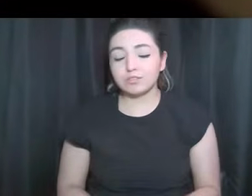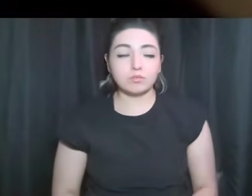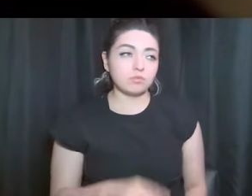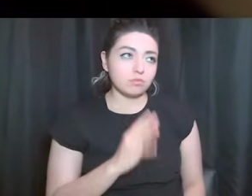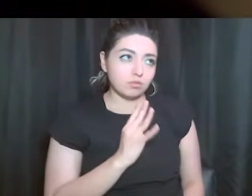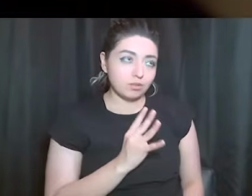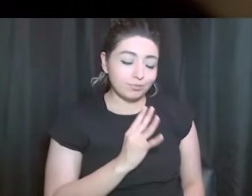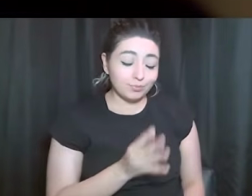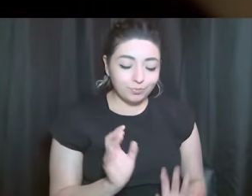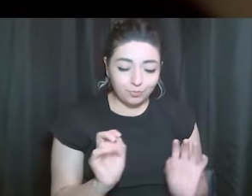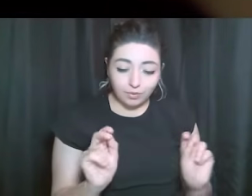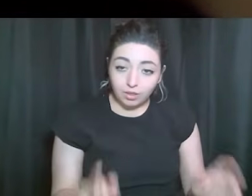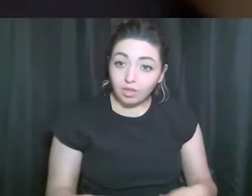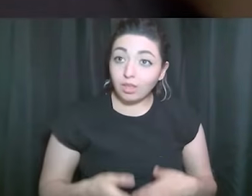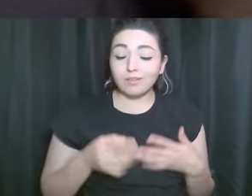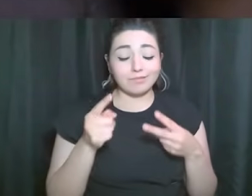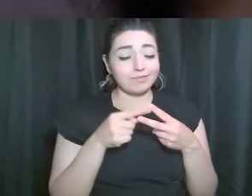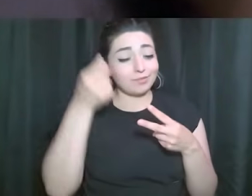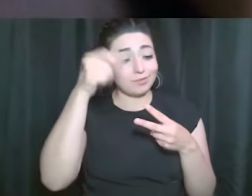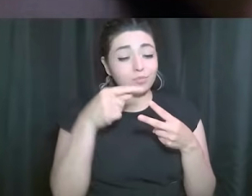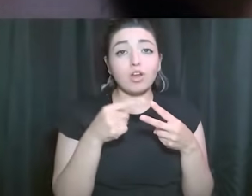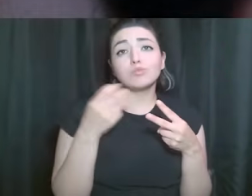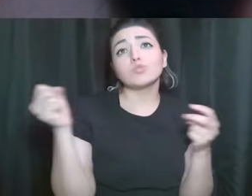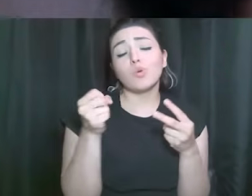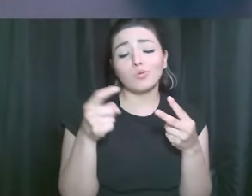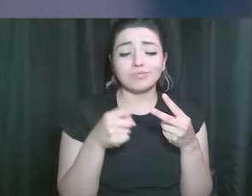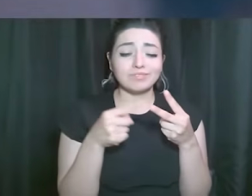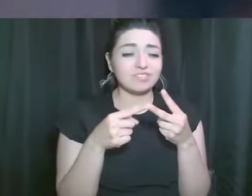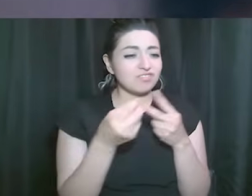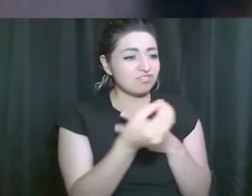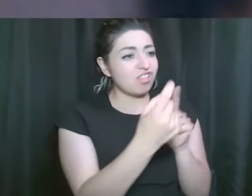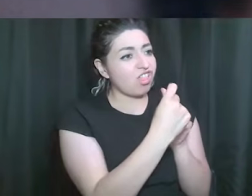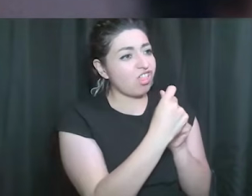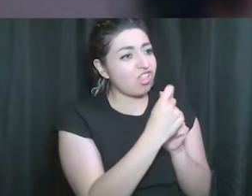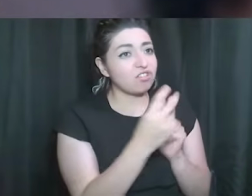First thing I remember is that it was cold, and you were giving me shit about having a smoke.